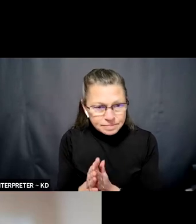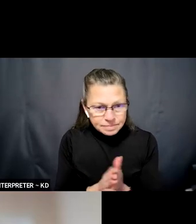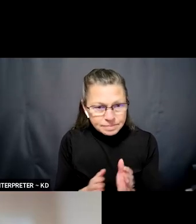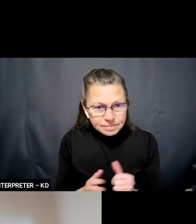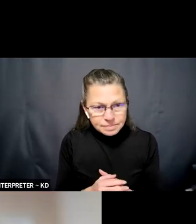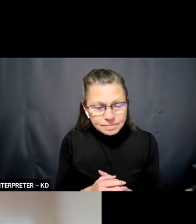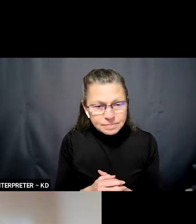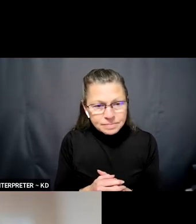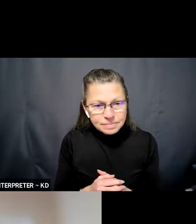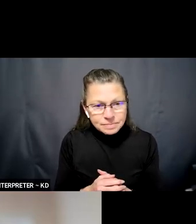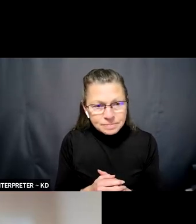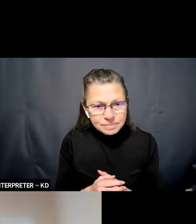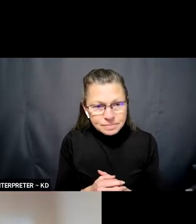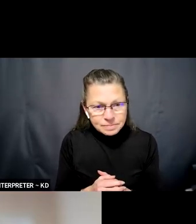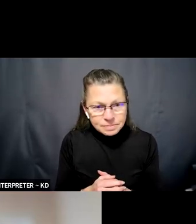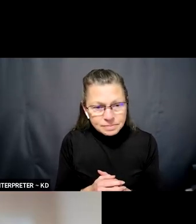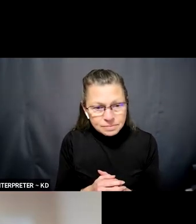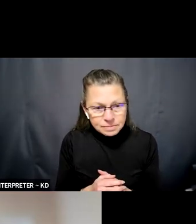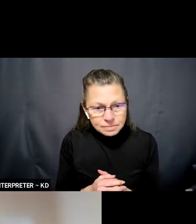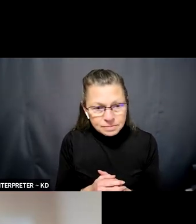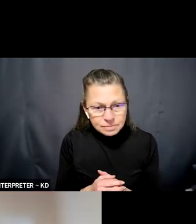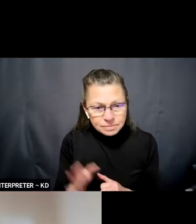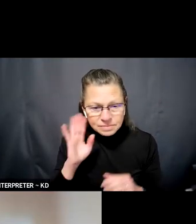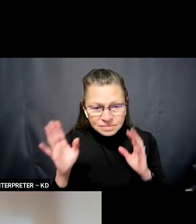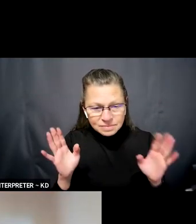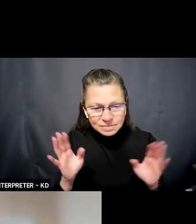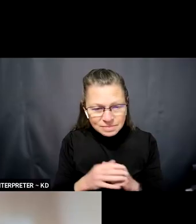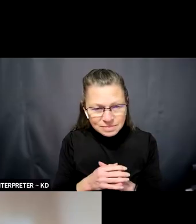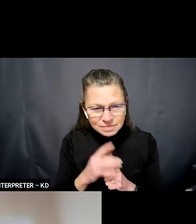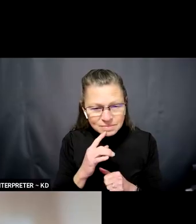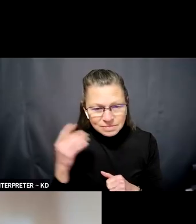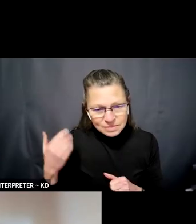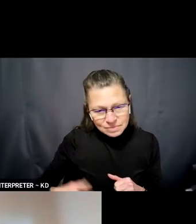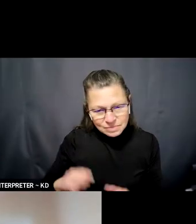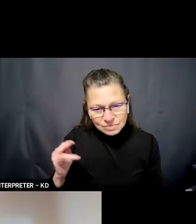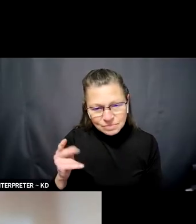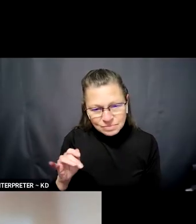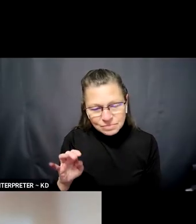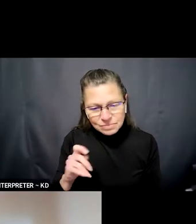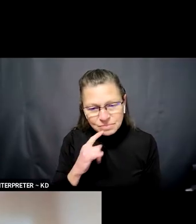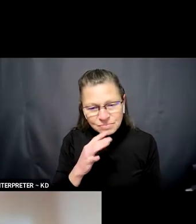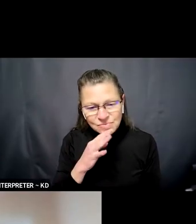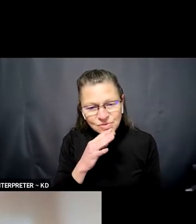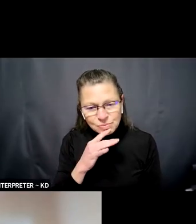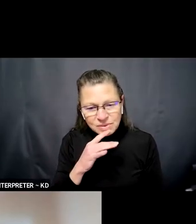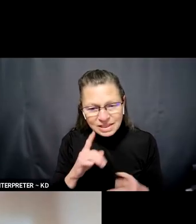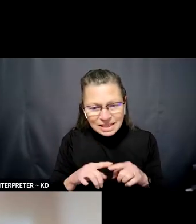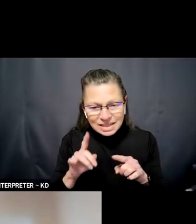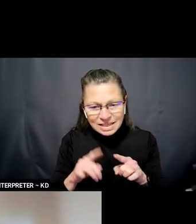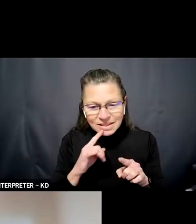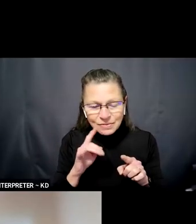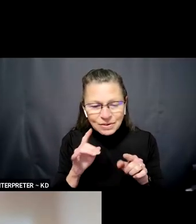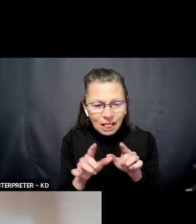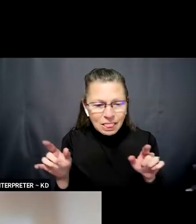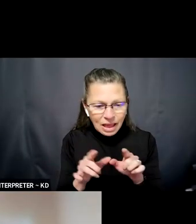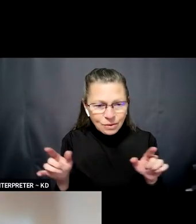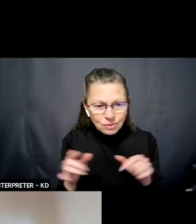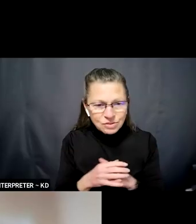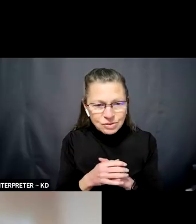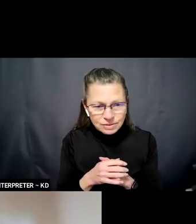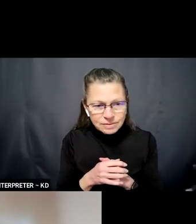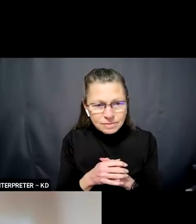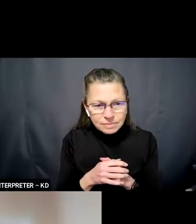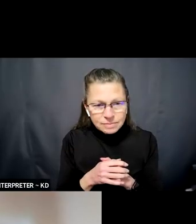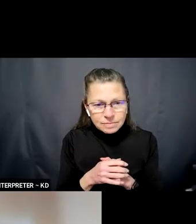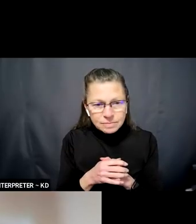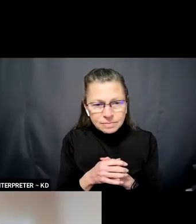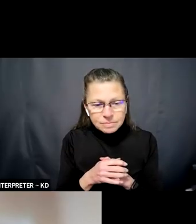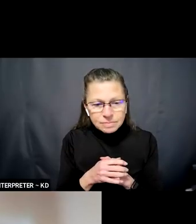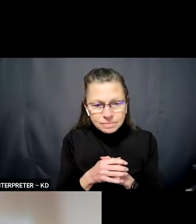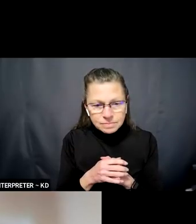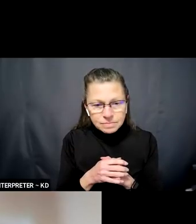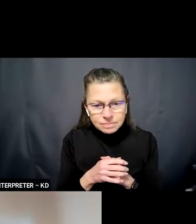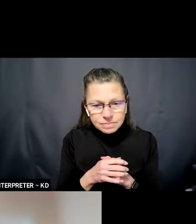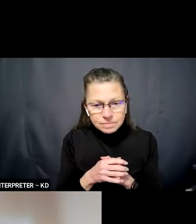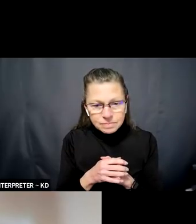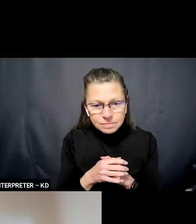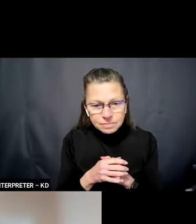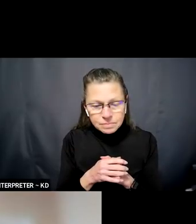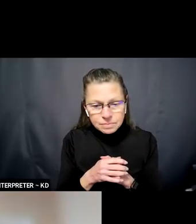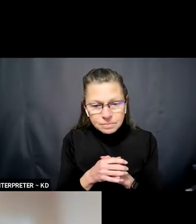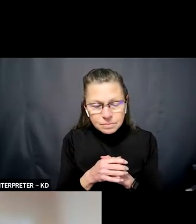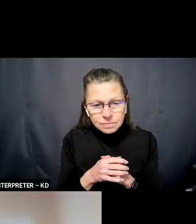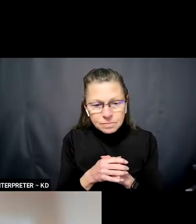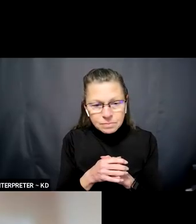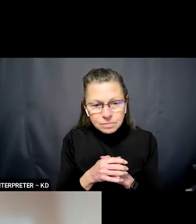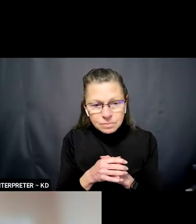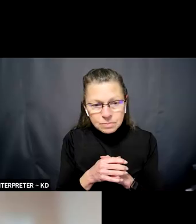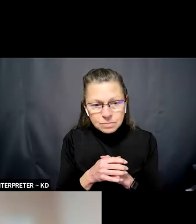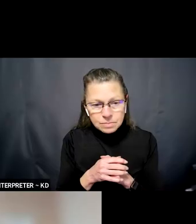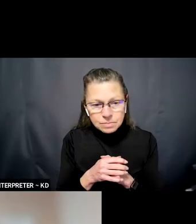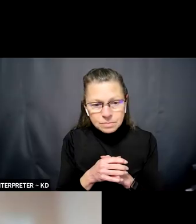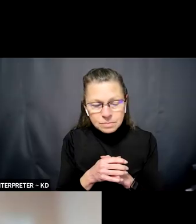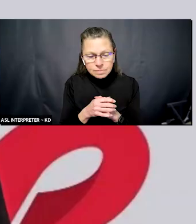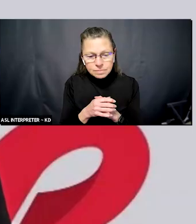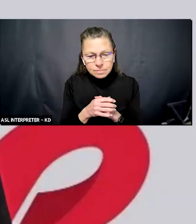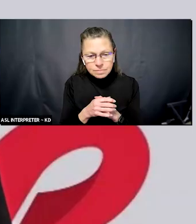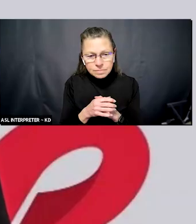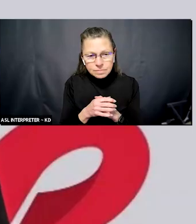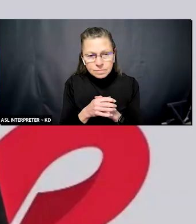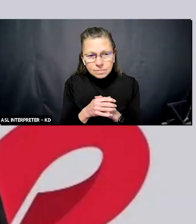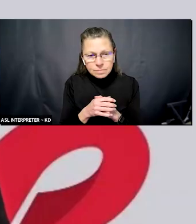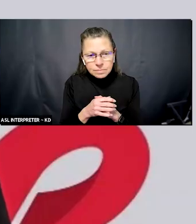[Michelle Enfield speaking Navajo]